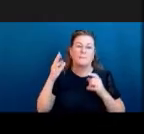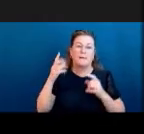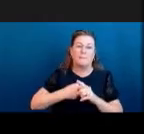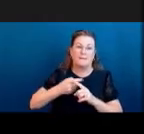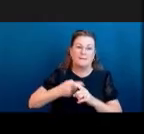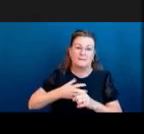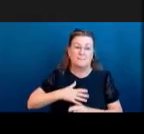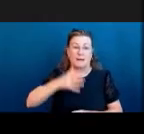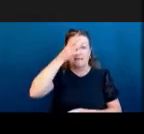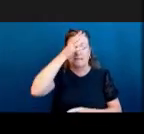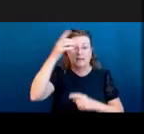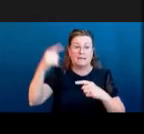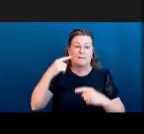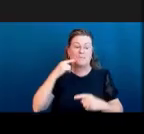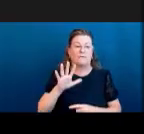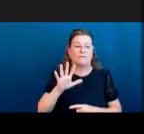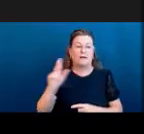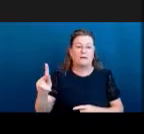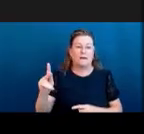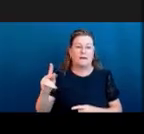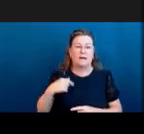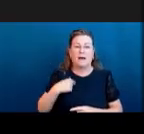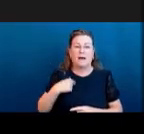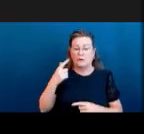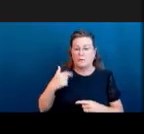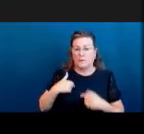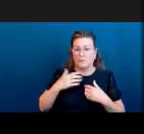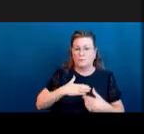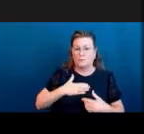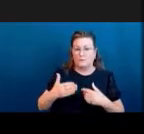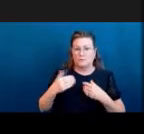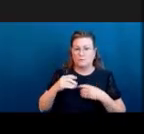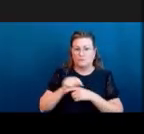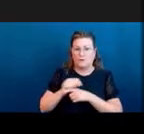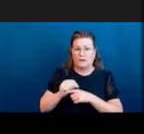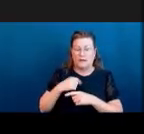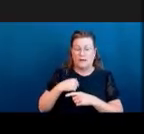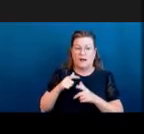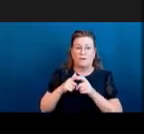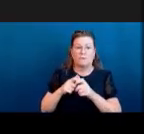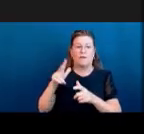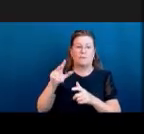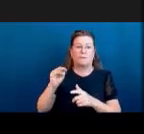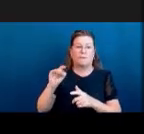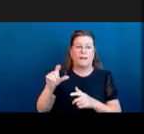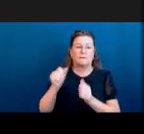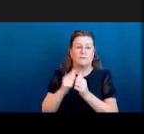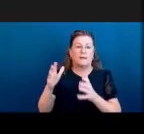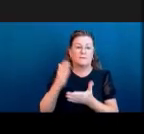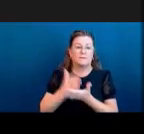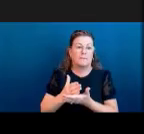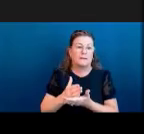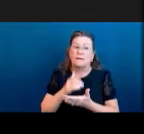came down for a 5k that I told him I was going to train for. I ran the three miles without stopping, not because I was in